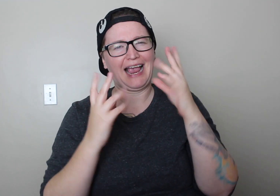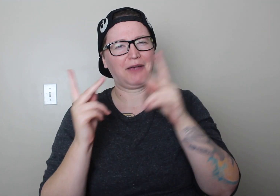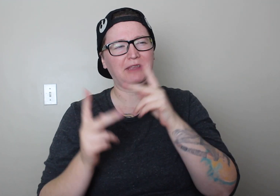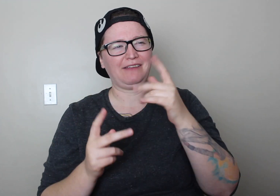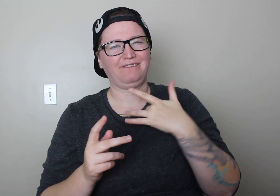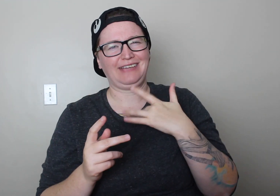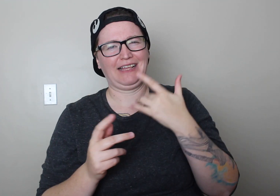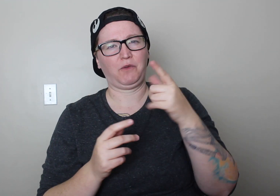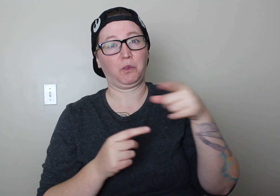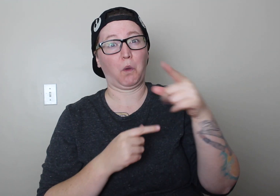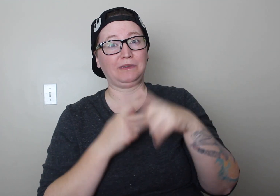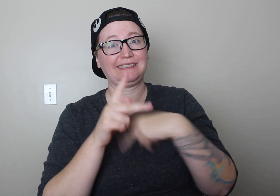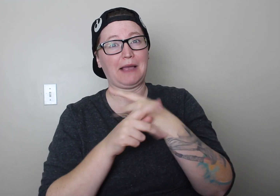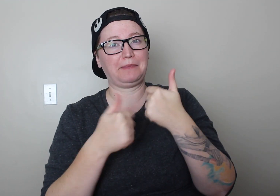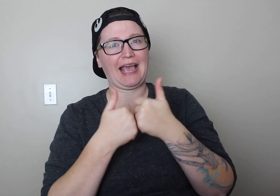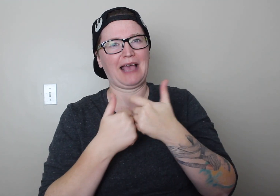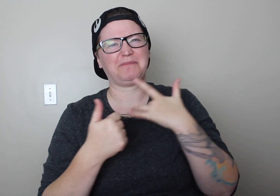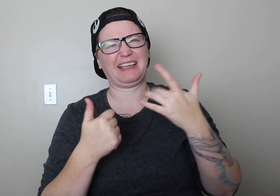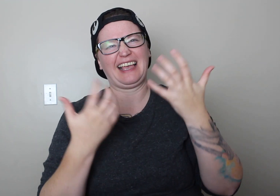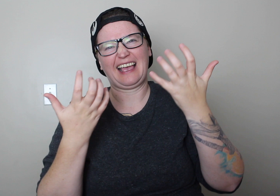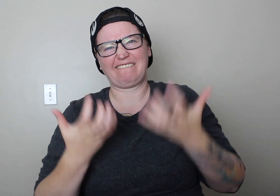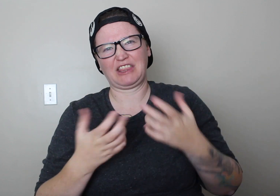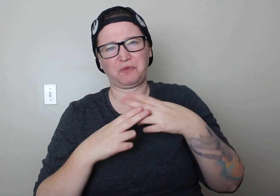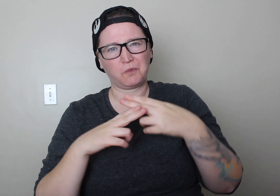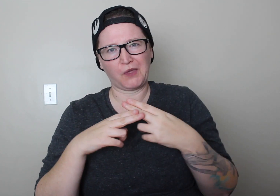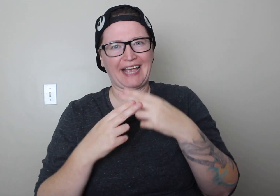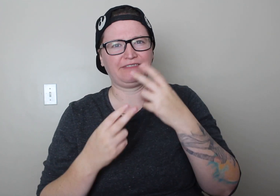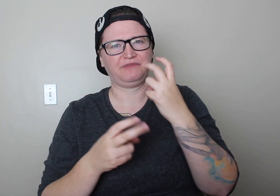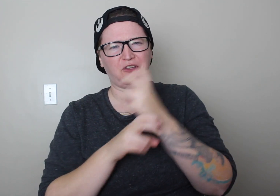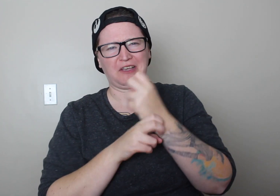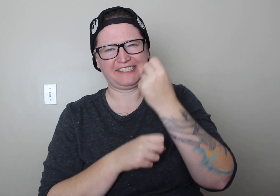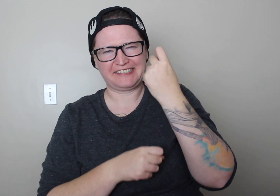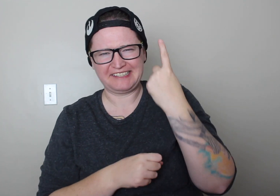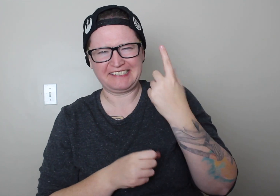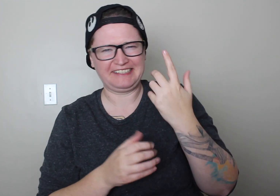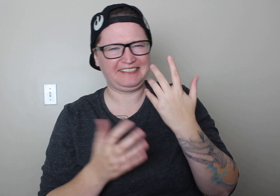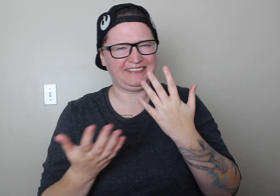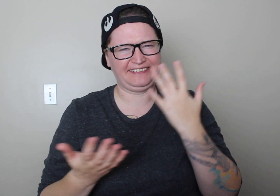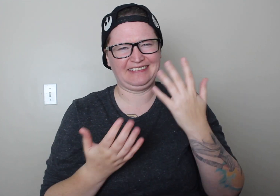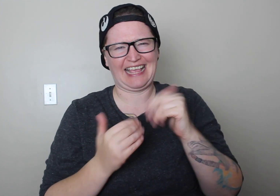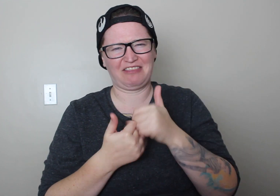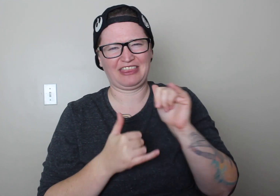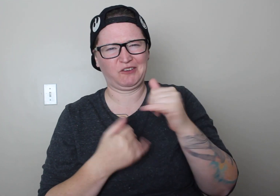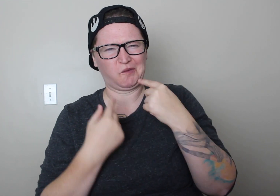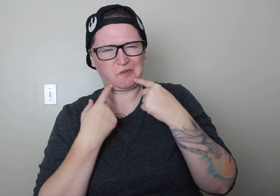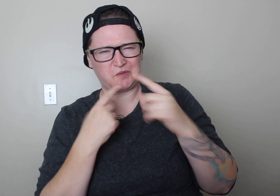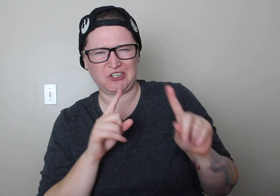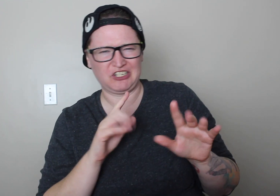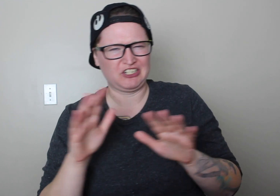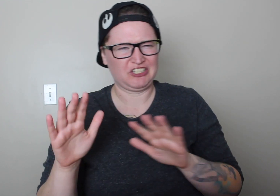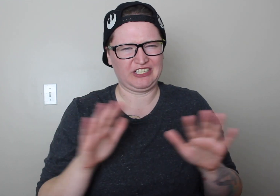Some people find it complicated because a lot of those type of games tend to be heavier weight, and they don't really understand how those work.